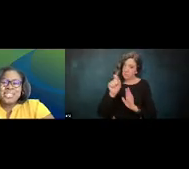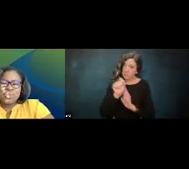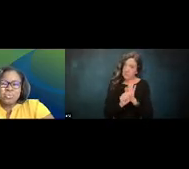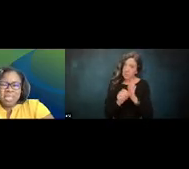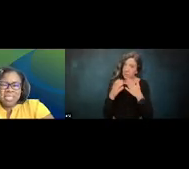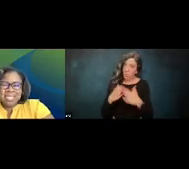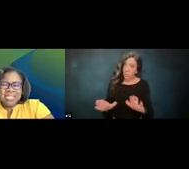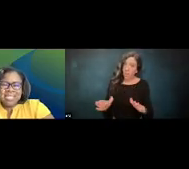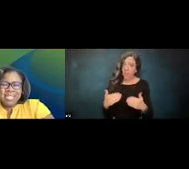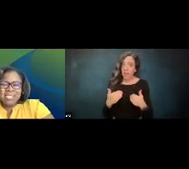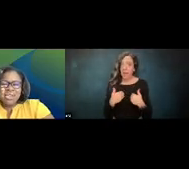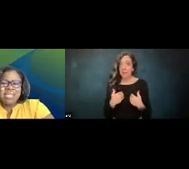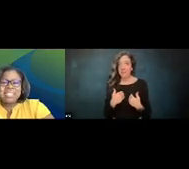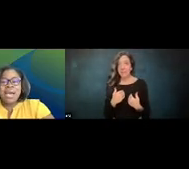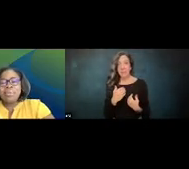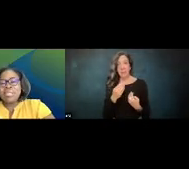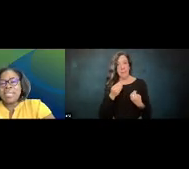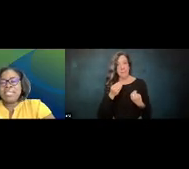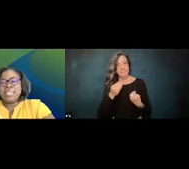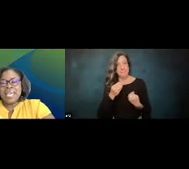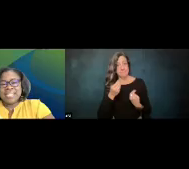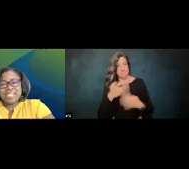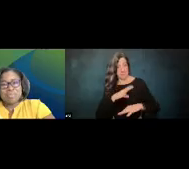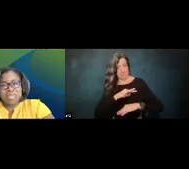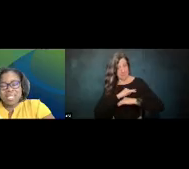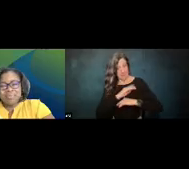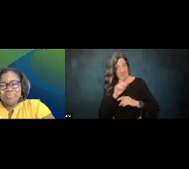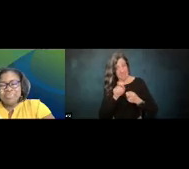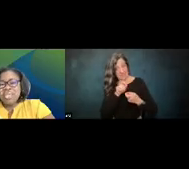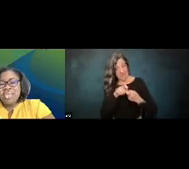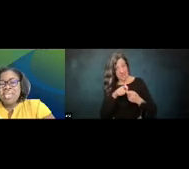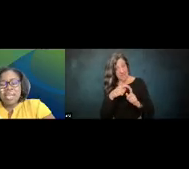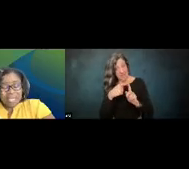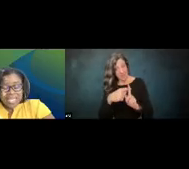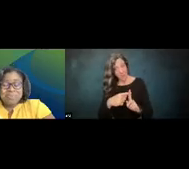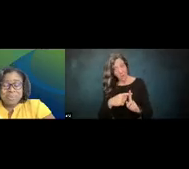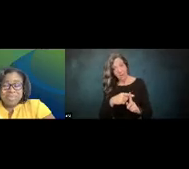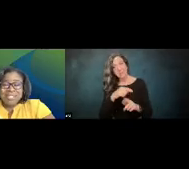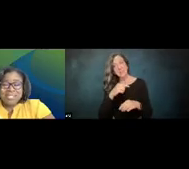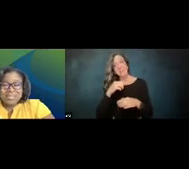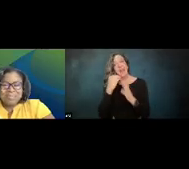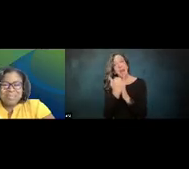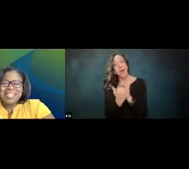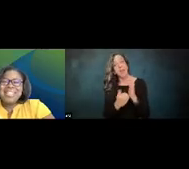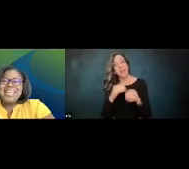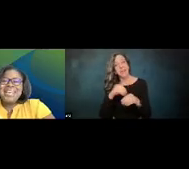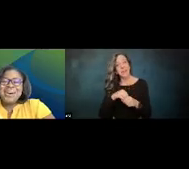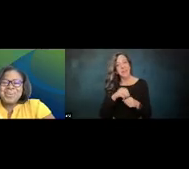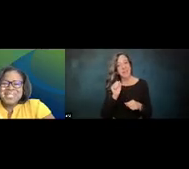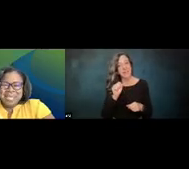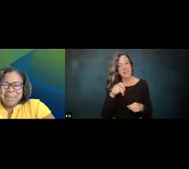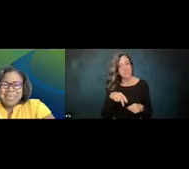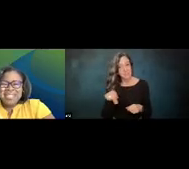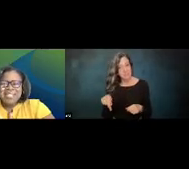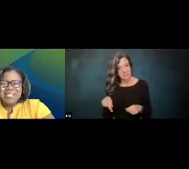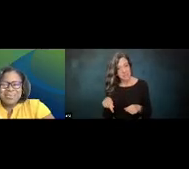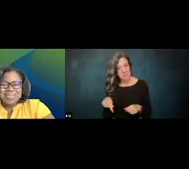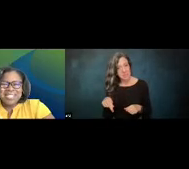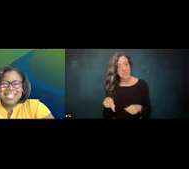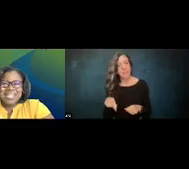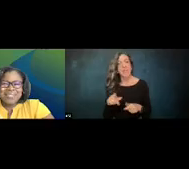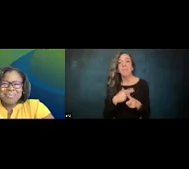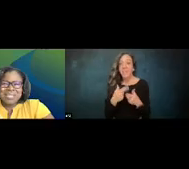has either met the designated targets outlined in the SCP or SPP, excuse me. OSEP then uses the